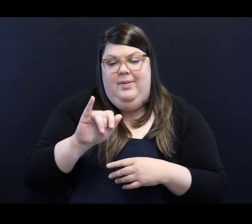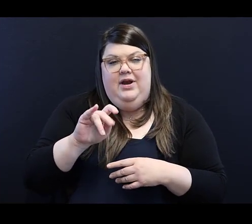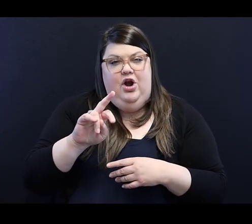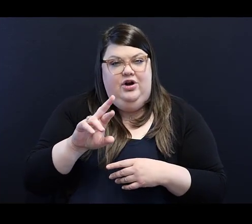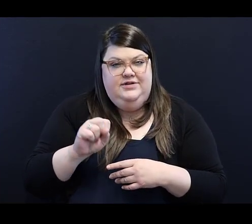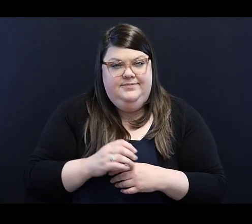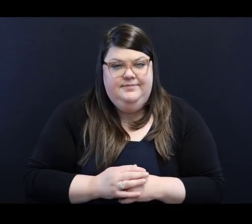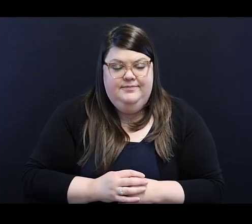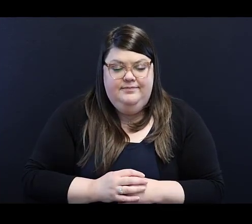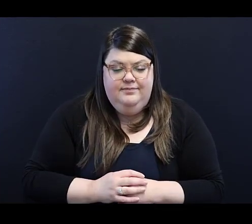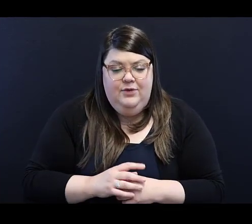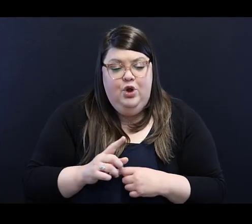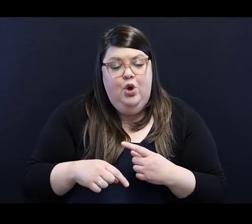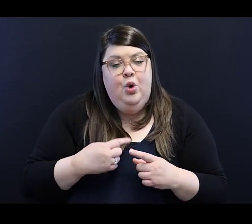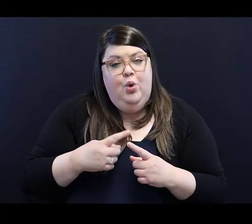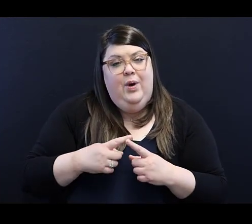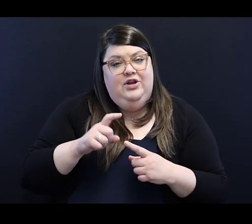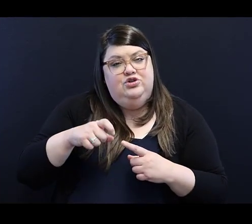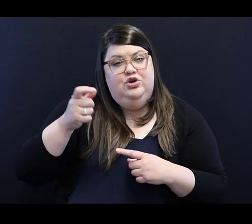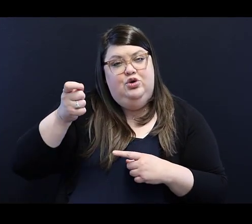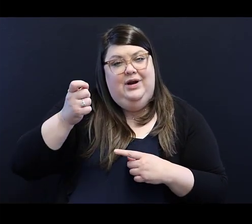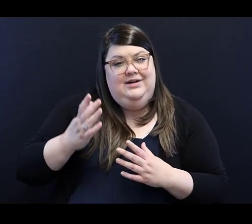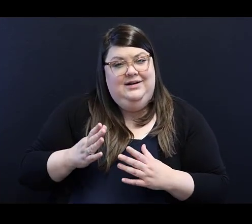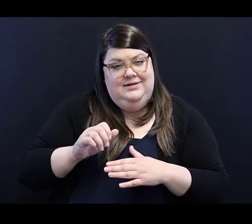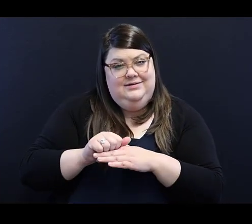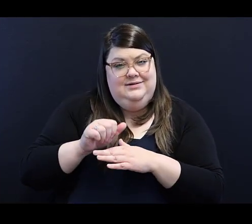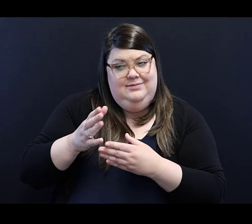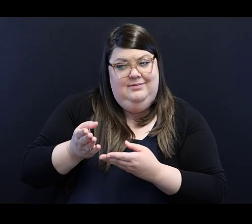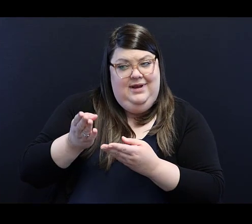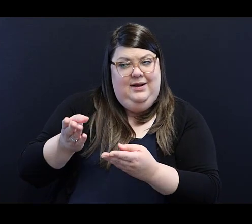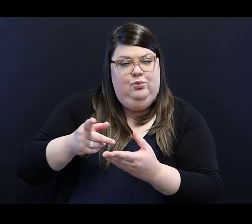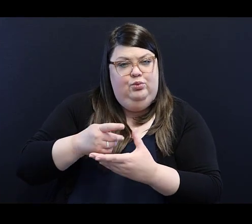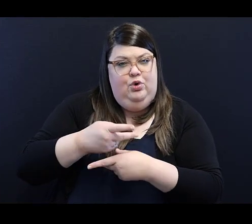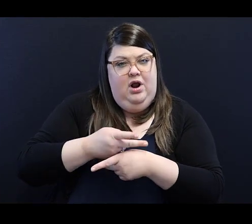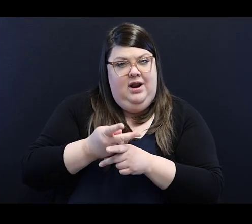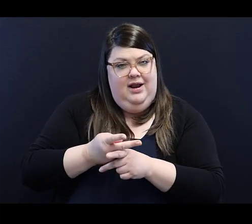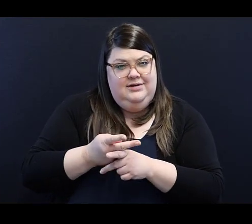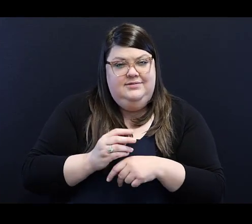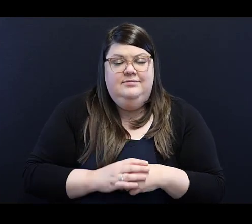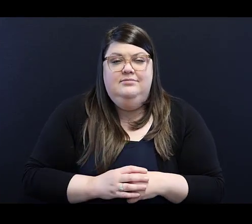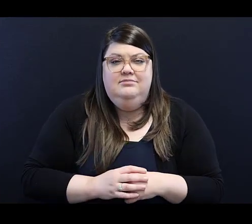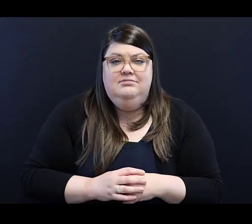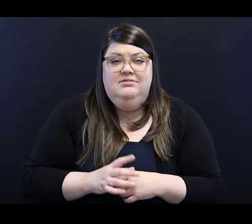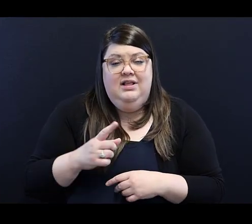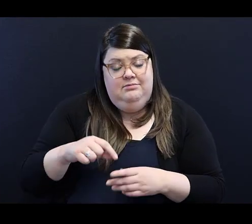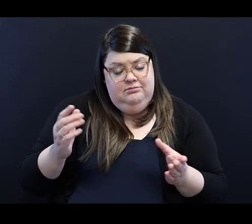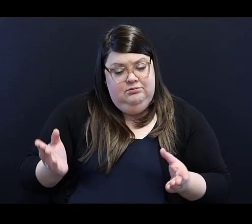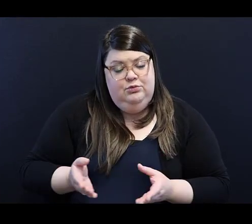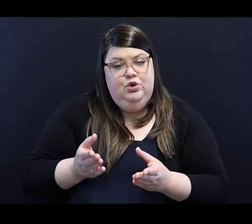When Should Grantees Submit Products to the NCRTM? Grantees are encouraged to routinely